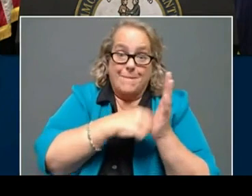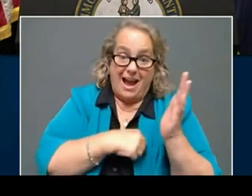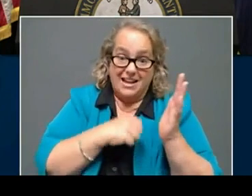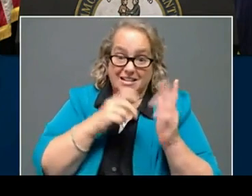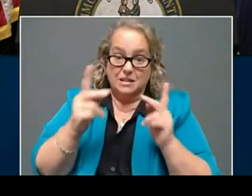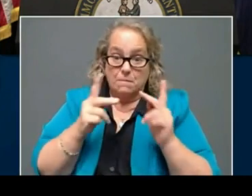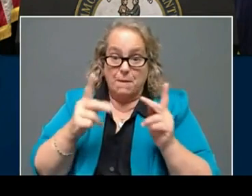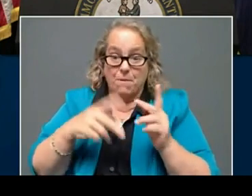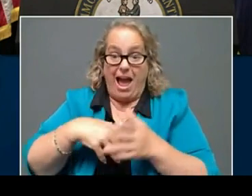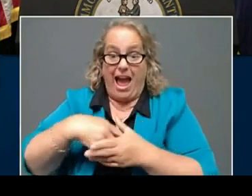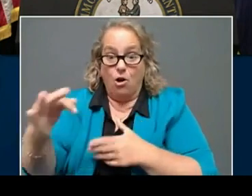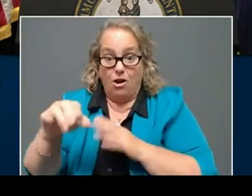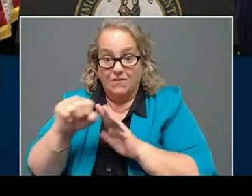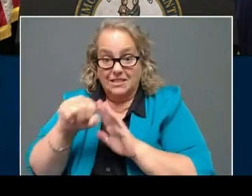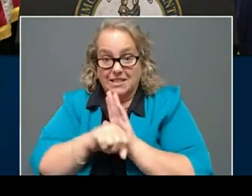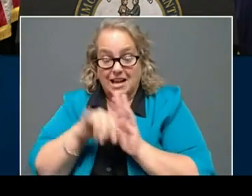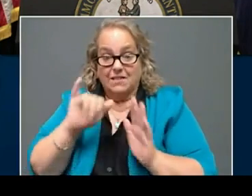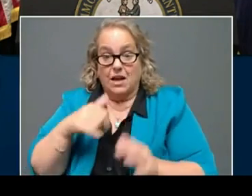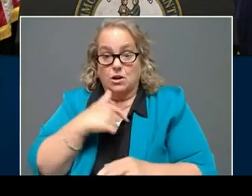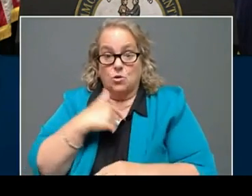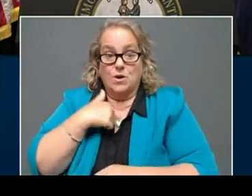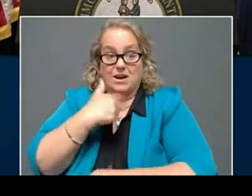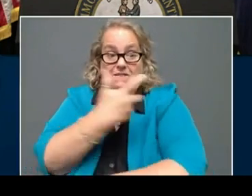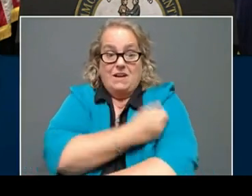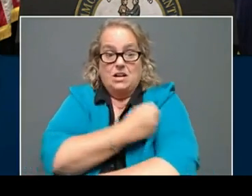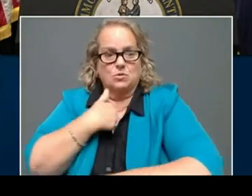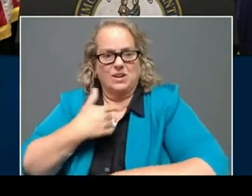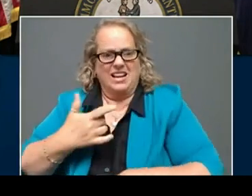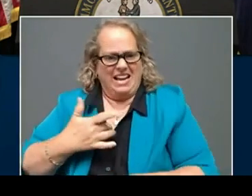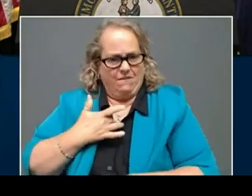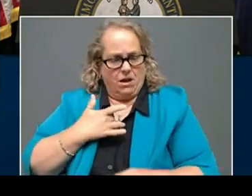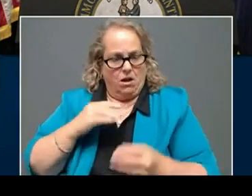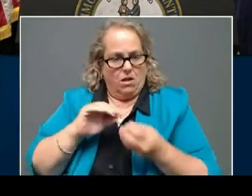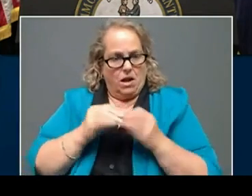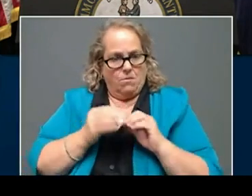have vaccinated. We believe our number of vaccinated Kentucky. And as of today